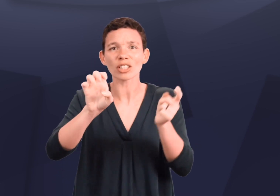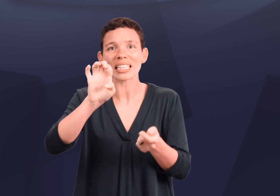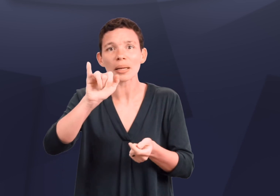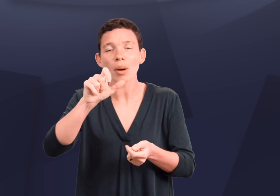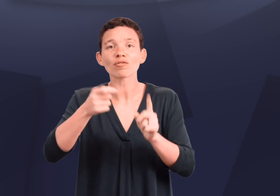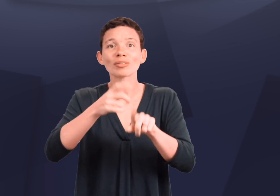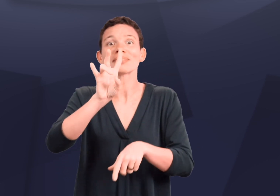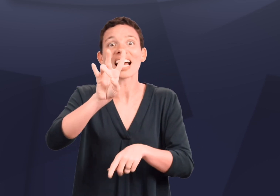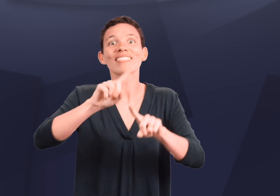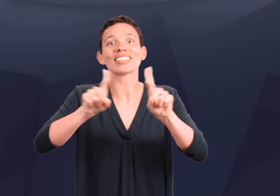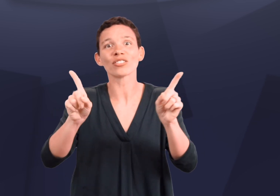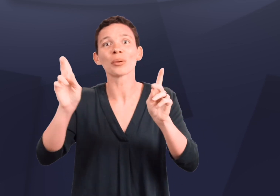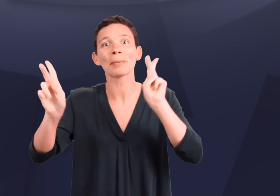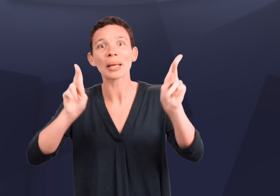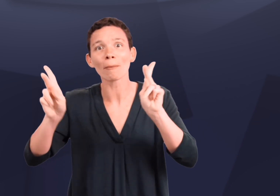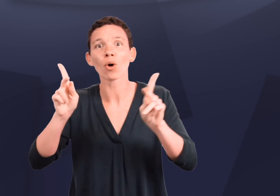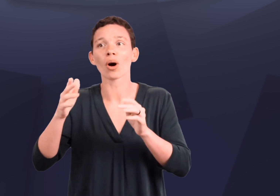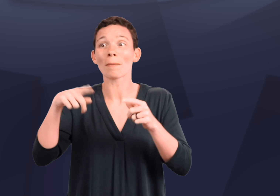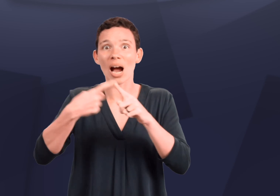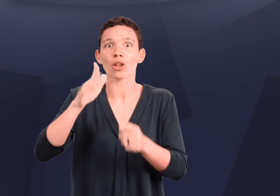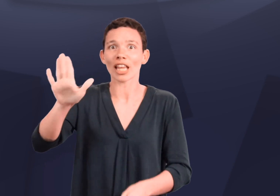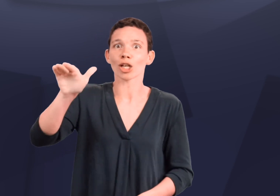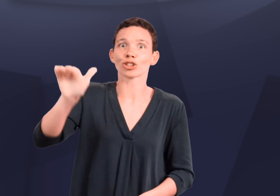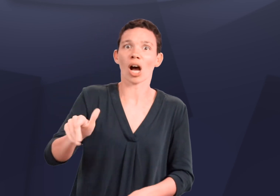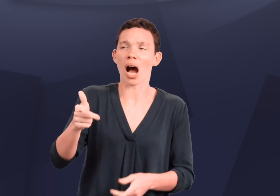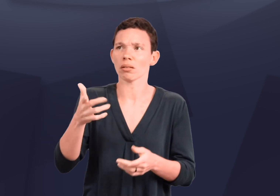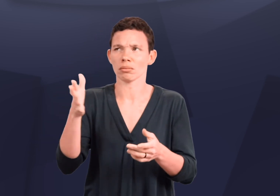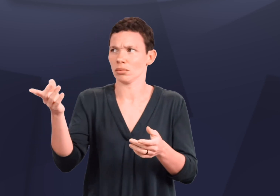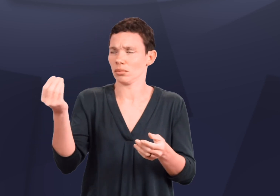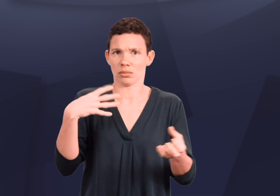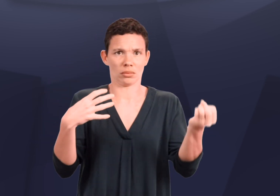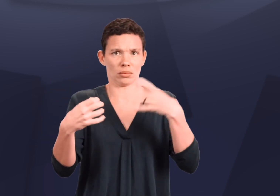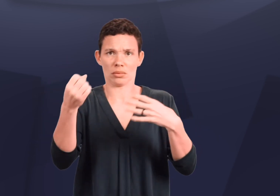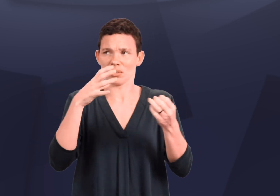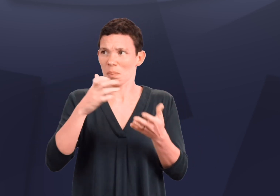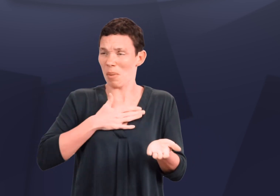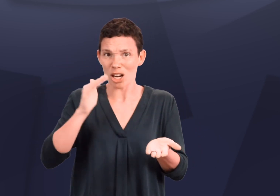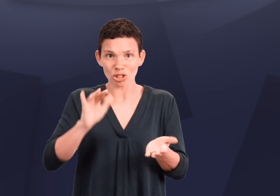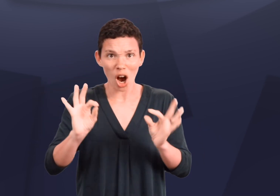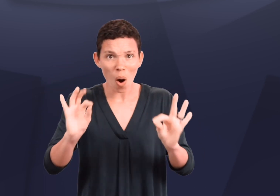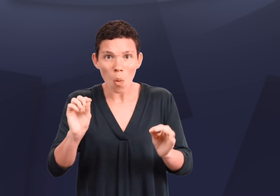Some families get seven different emails from seven different people throughout the day about their child.